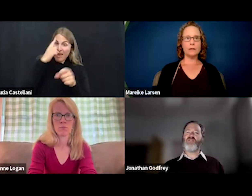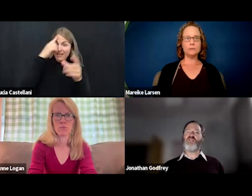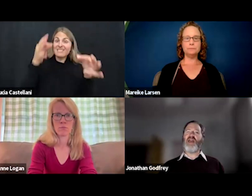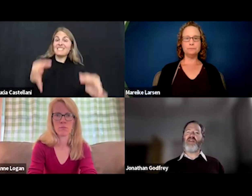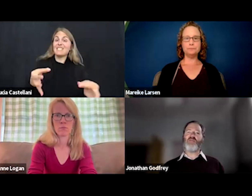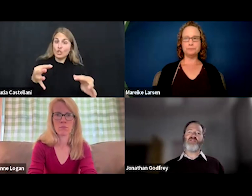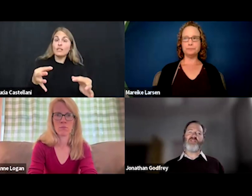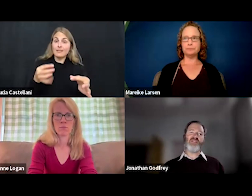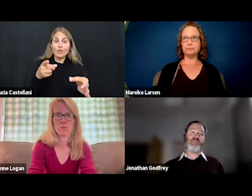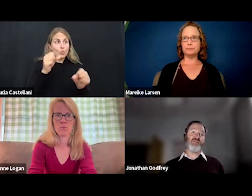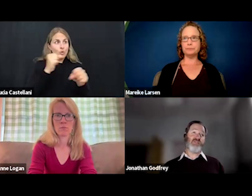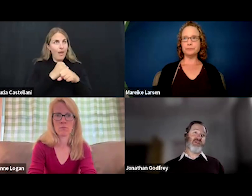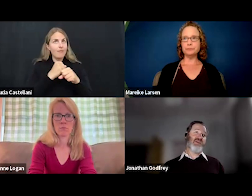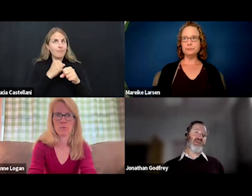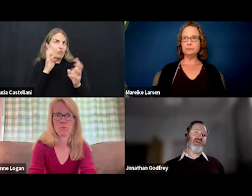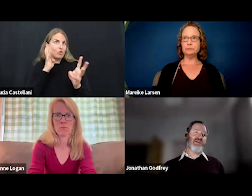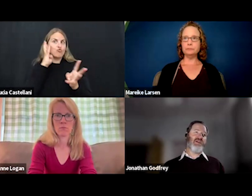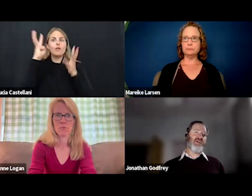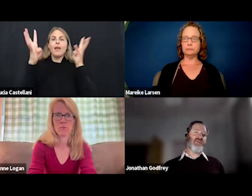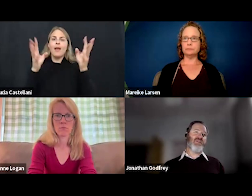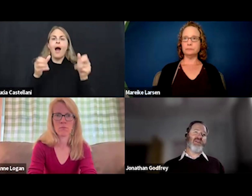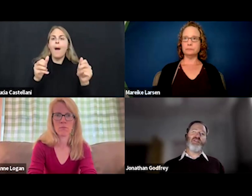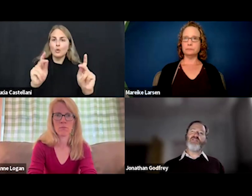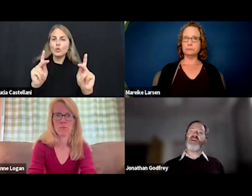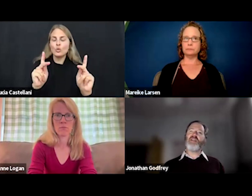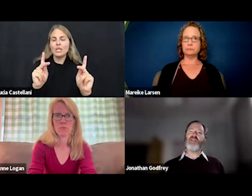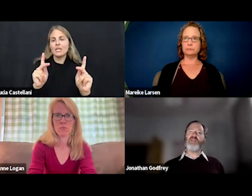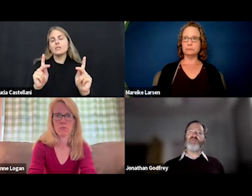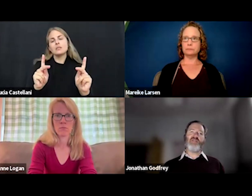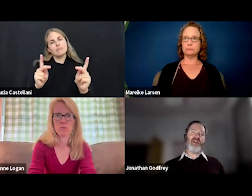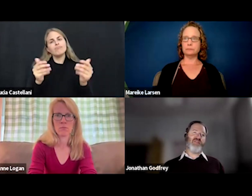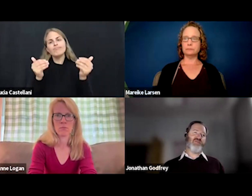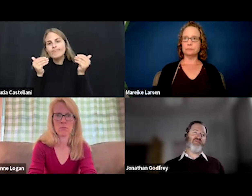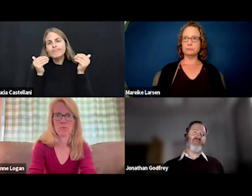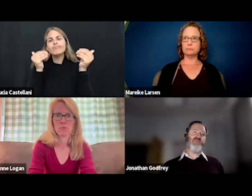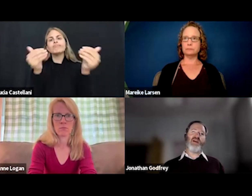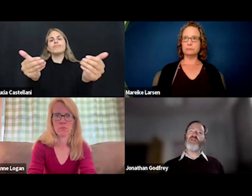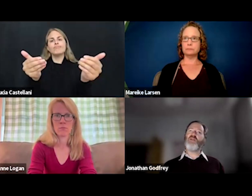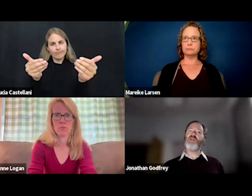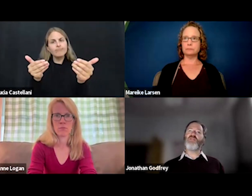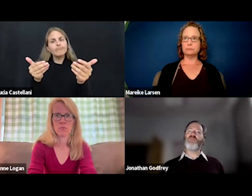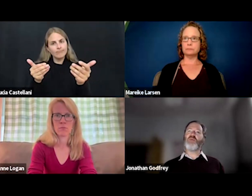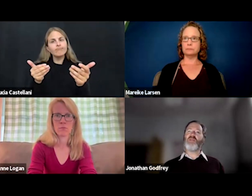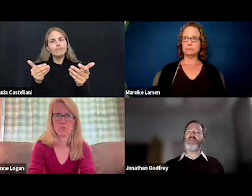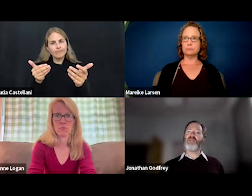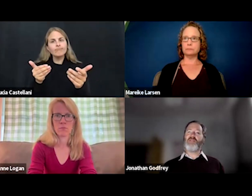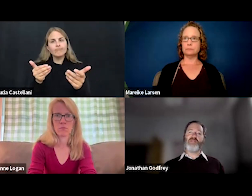to create opportunities, I would like you to take a leaf out of my colleague's book